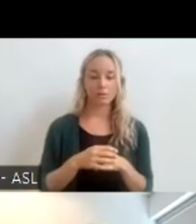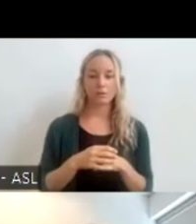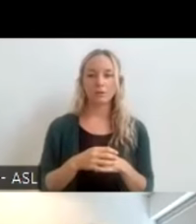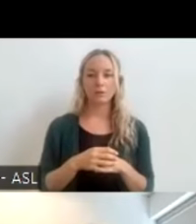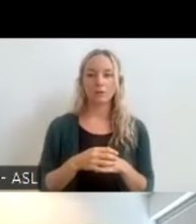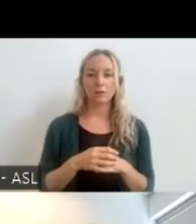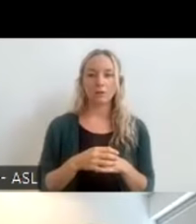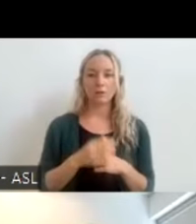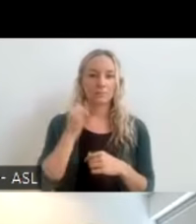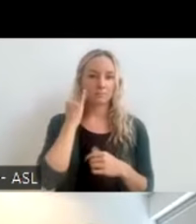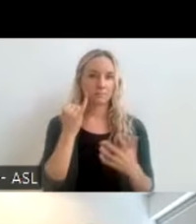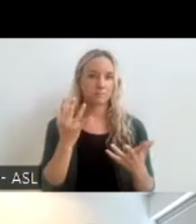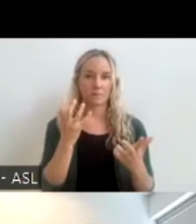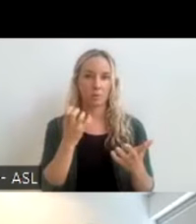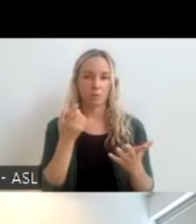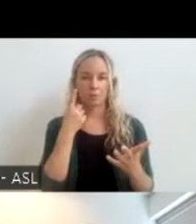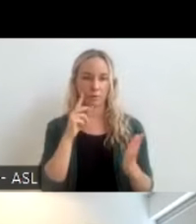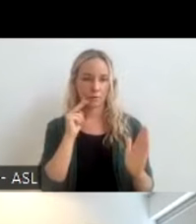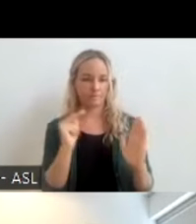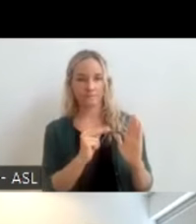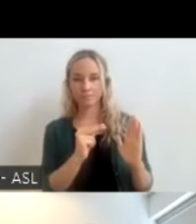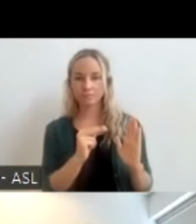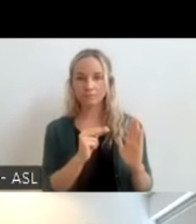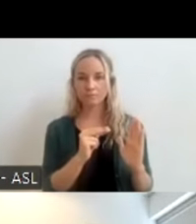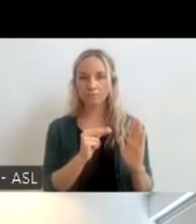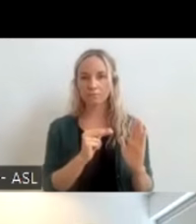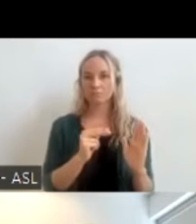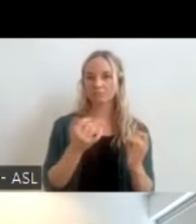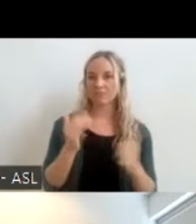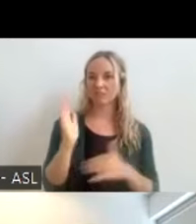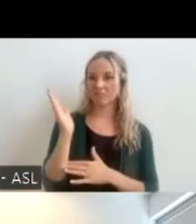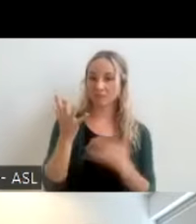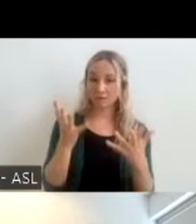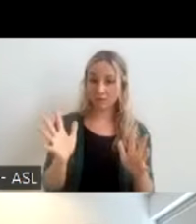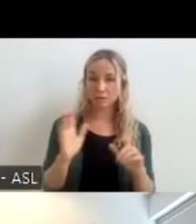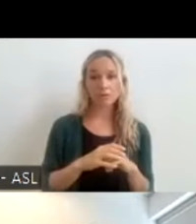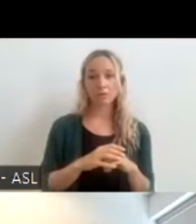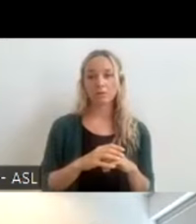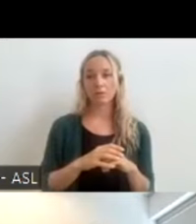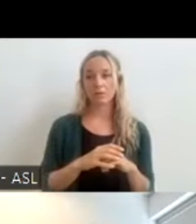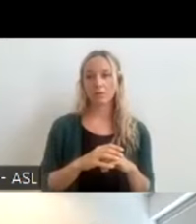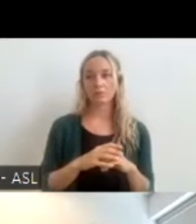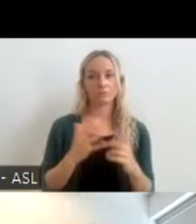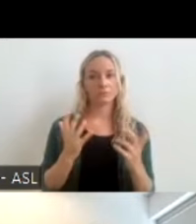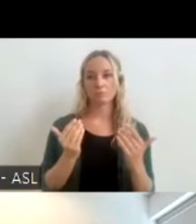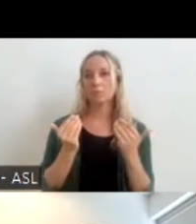certainly have it, Not a problem, And here is the website where the guidance can be found, I